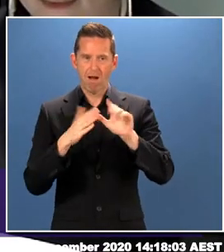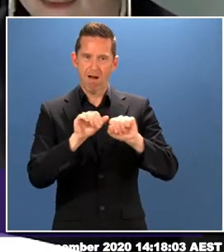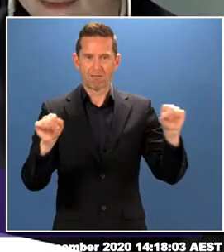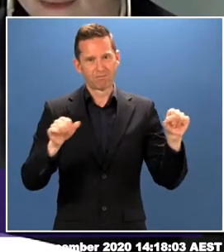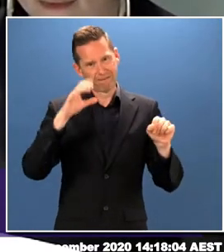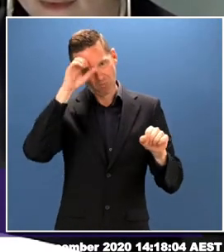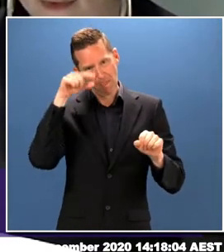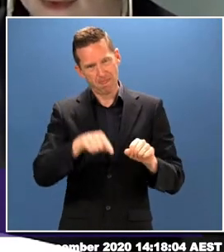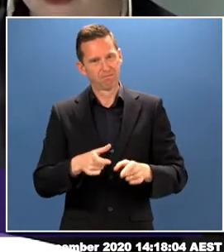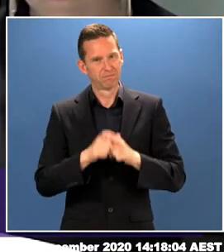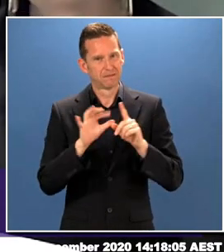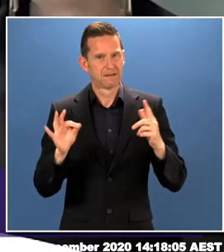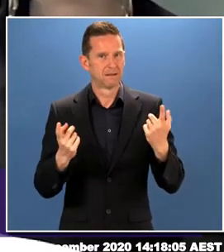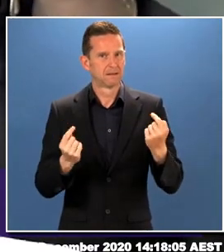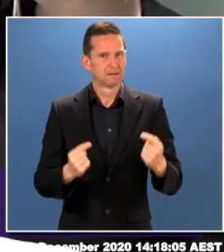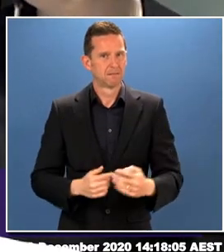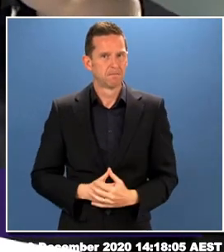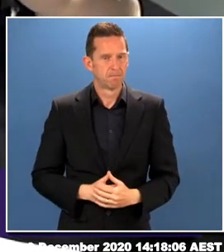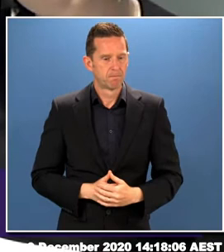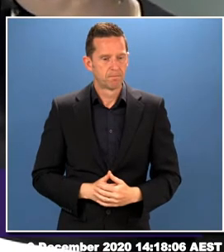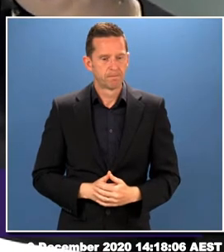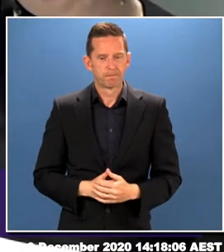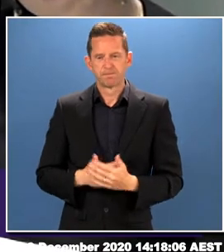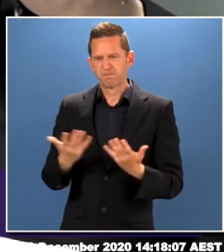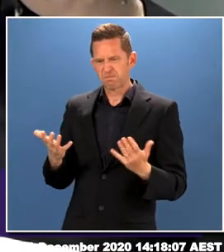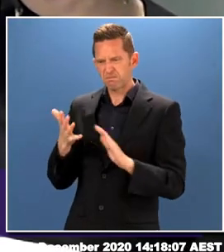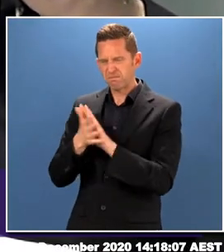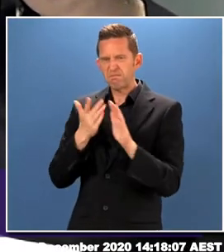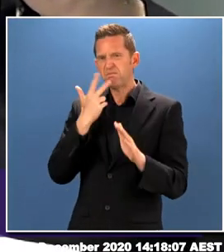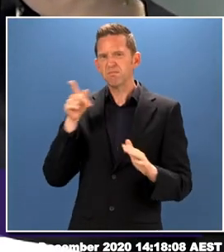And just with that, would that be for example a trans person